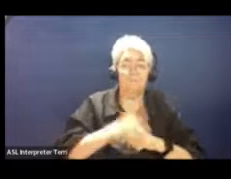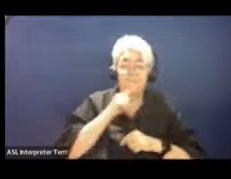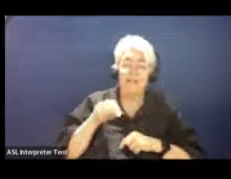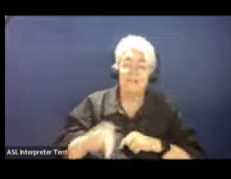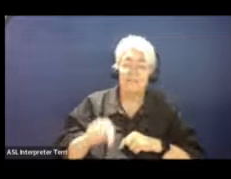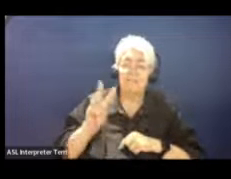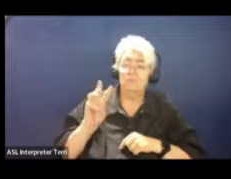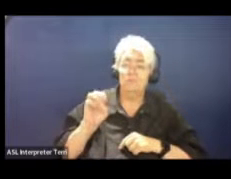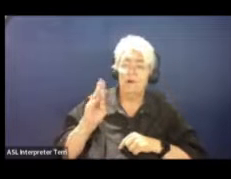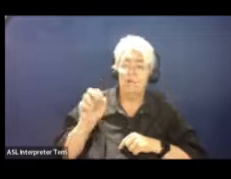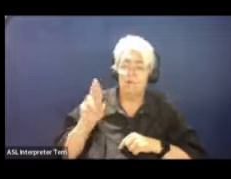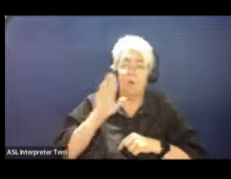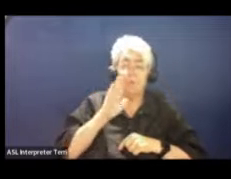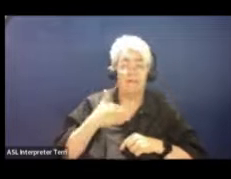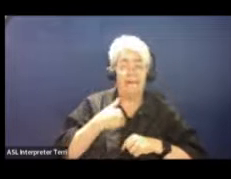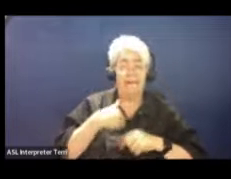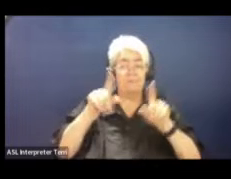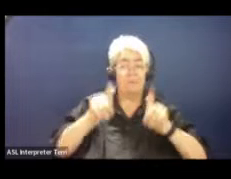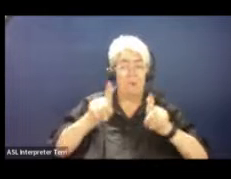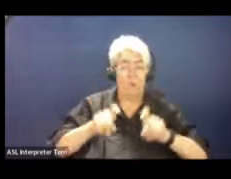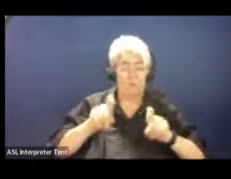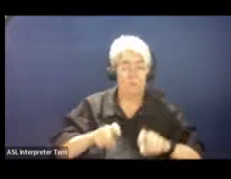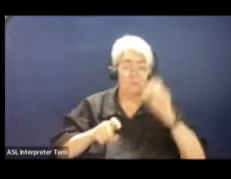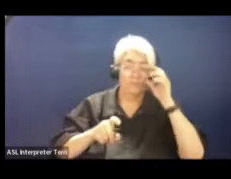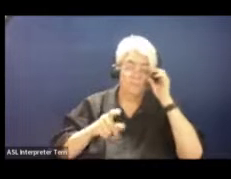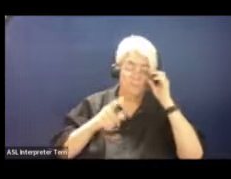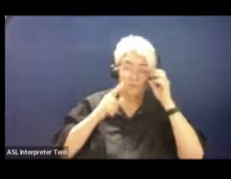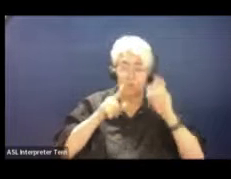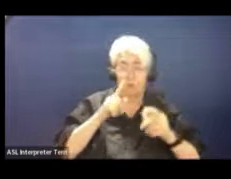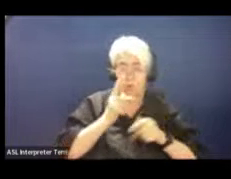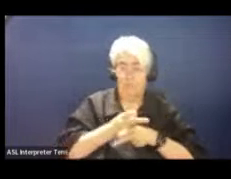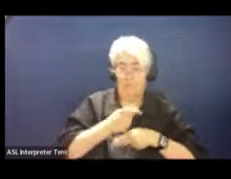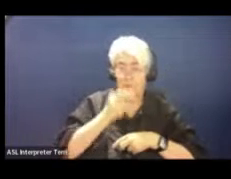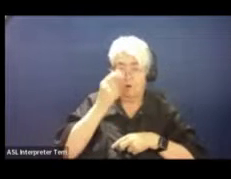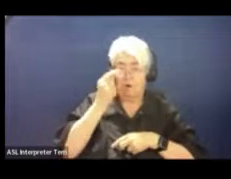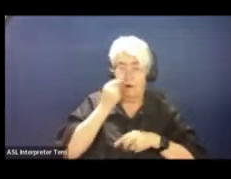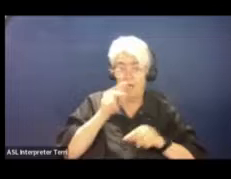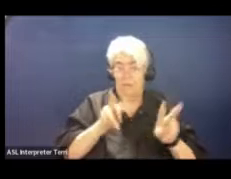include polls. So please keep your eyes open for those and we hope that you will respond when the polls are pulled